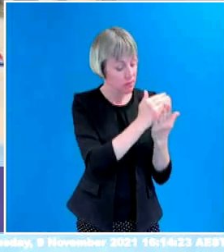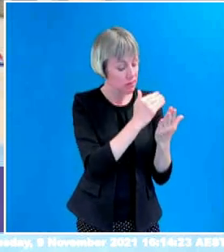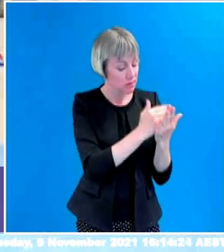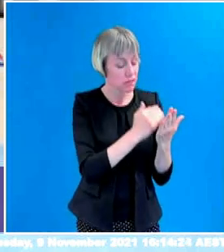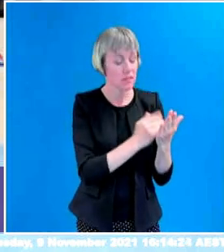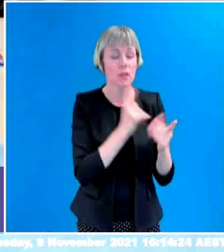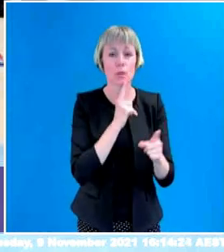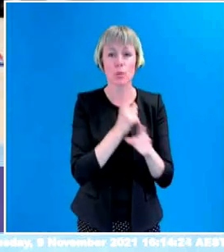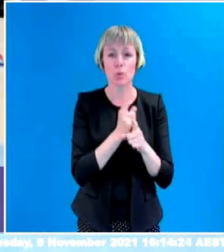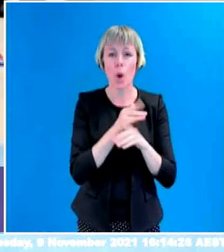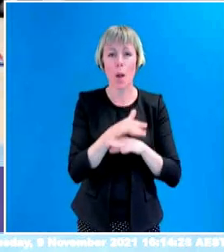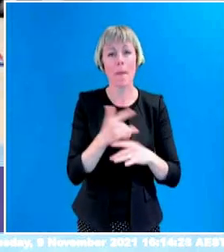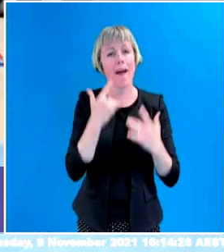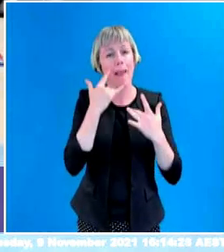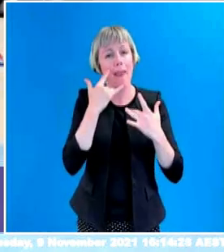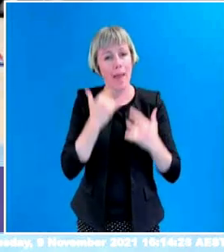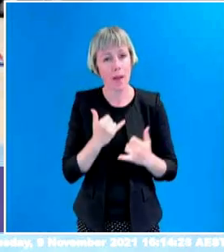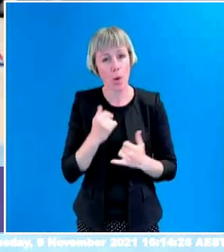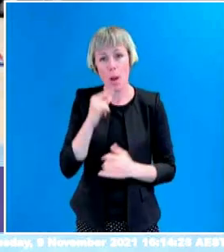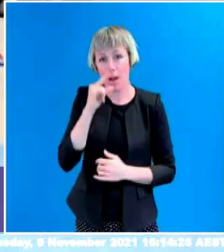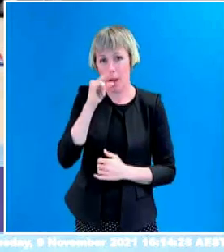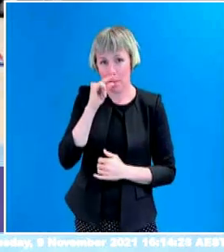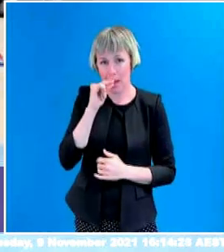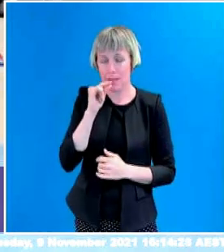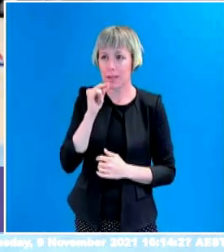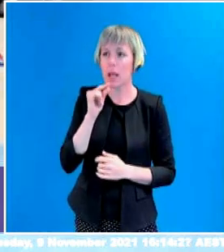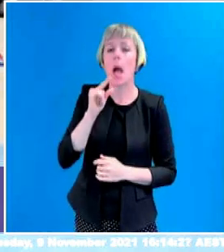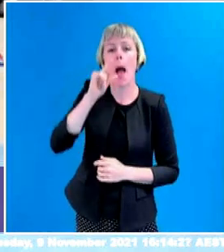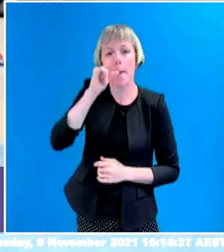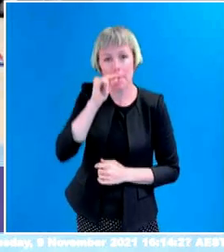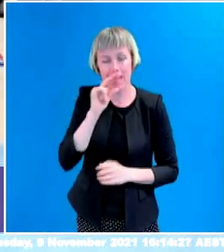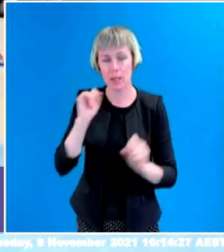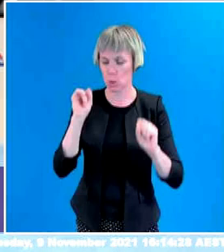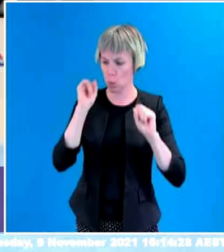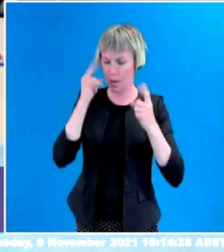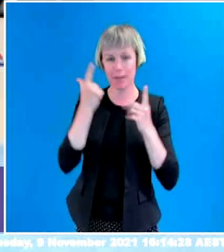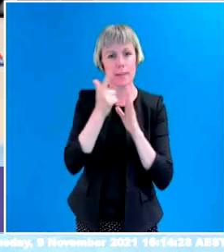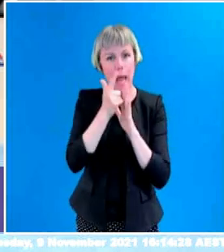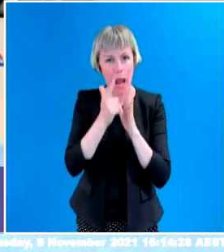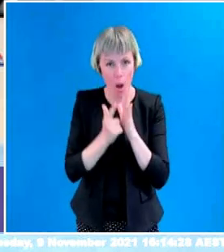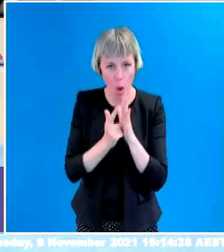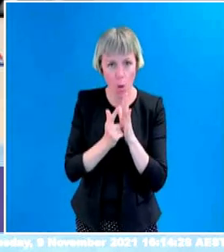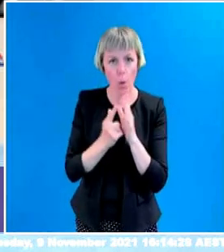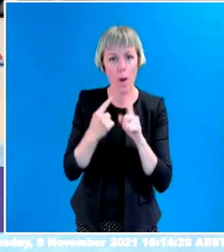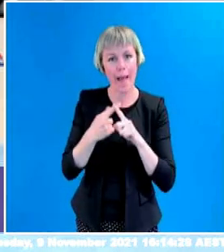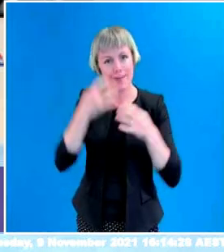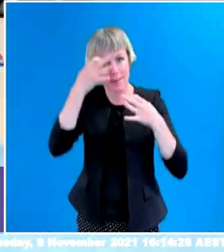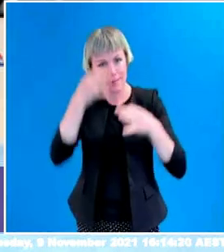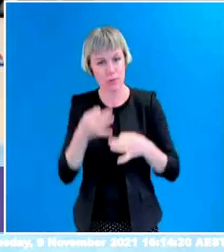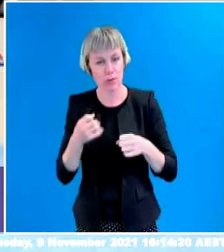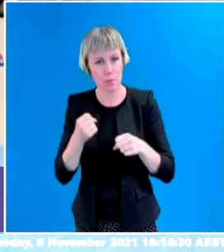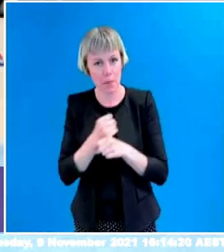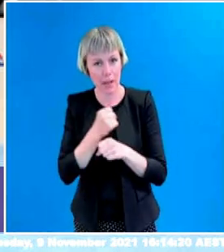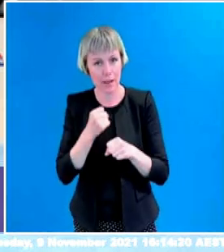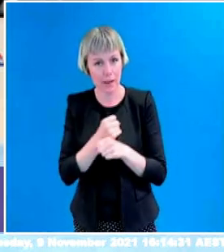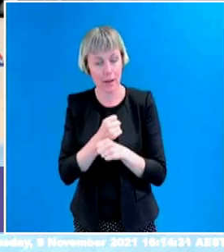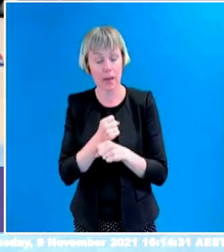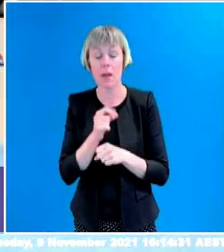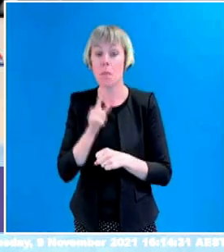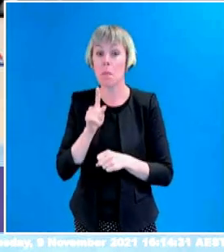But we are basing our interpretation here on a reading of article 12, which